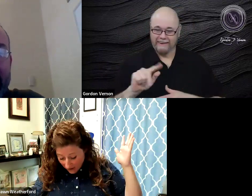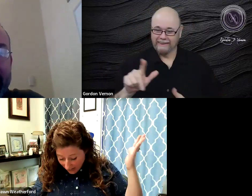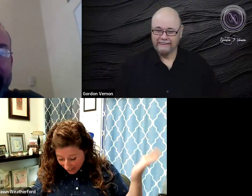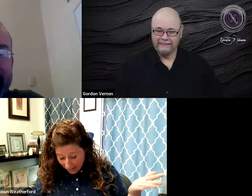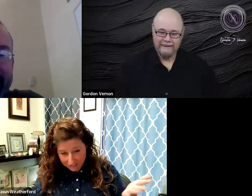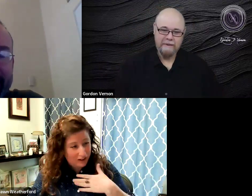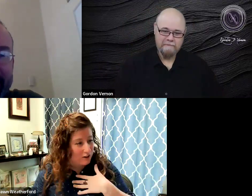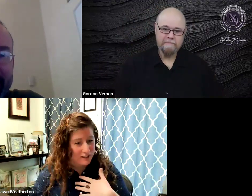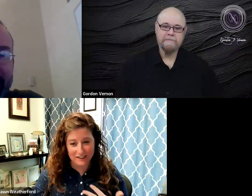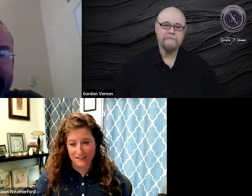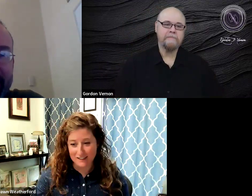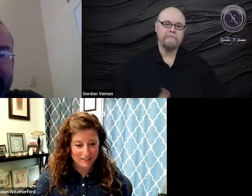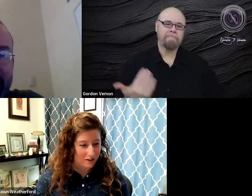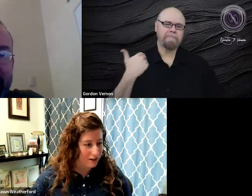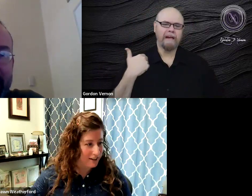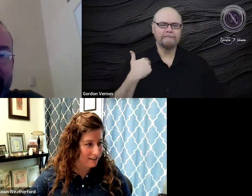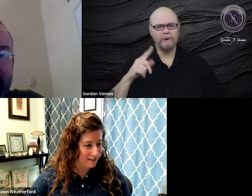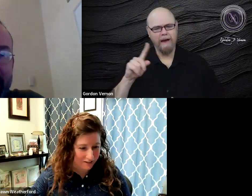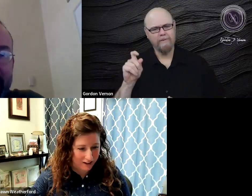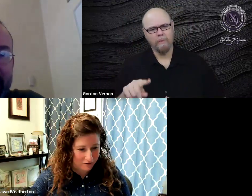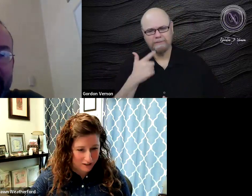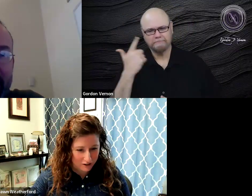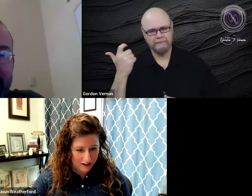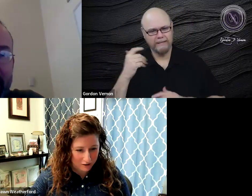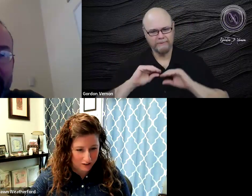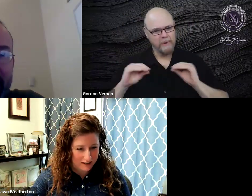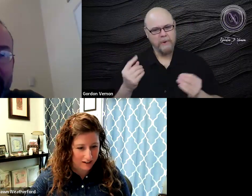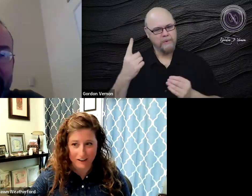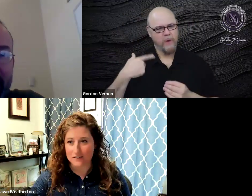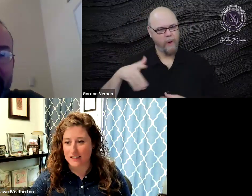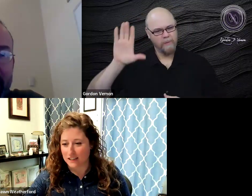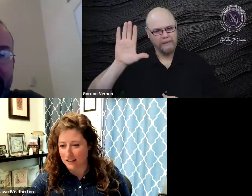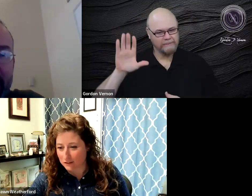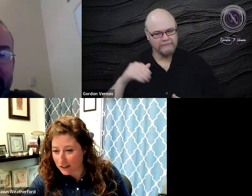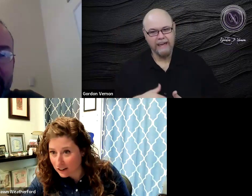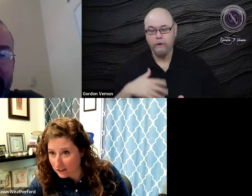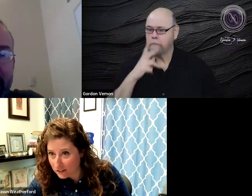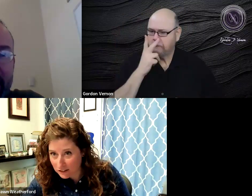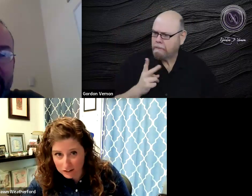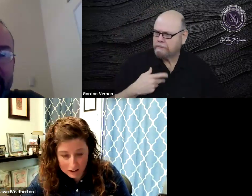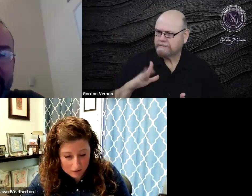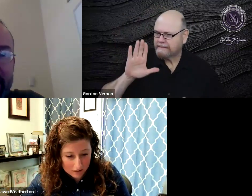which were basically the Weinstein Noise Sensitivity Scale, SSQ, which are just questionnaires